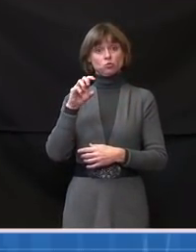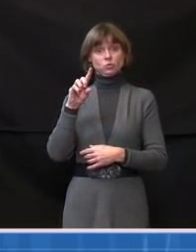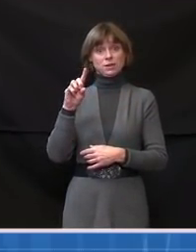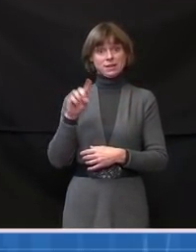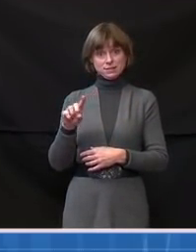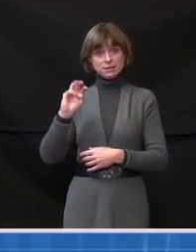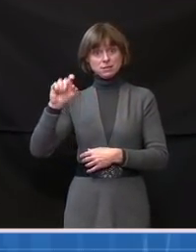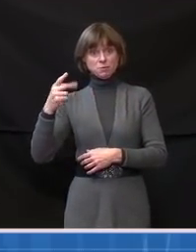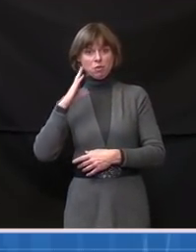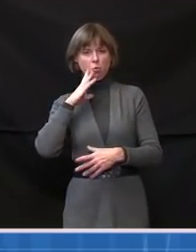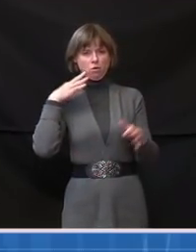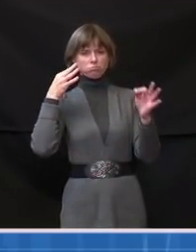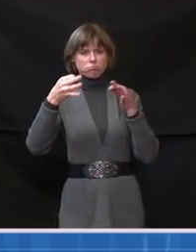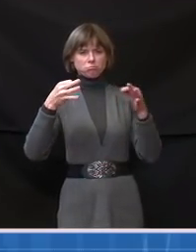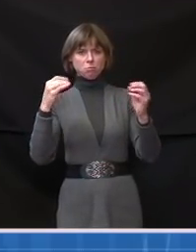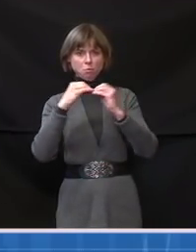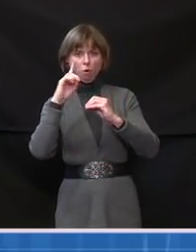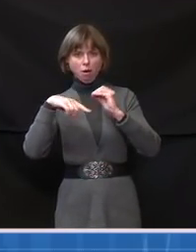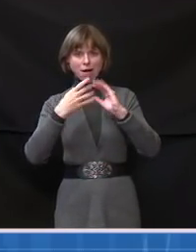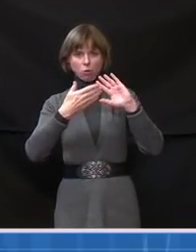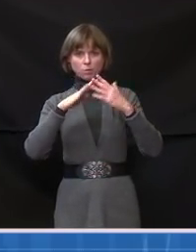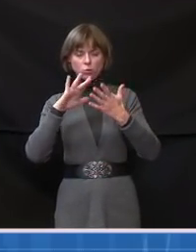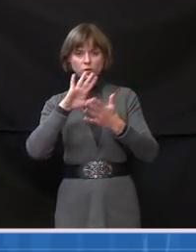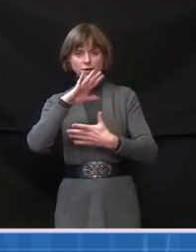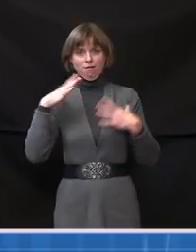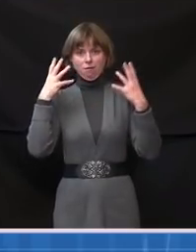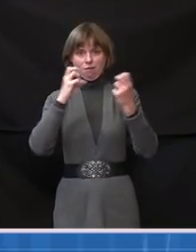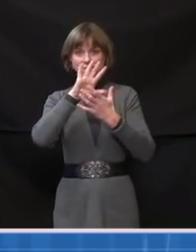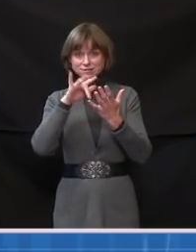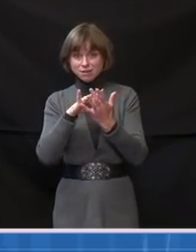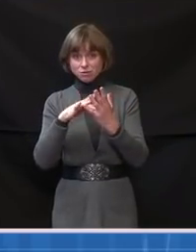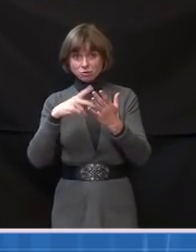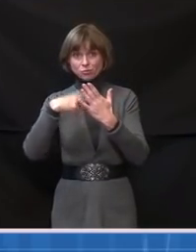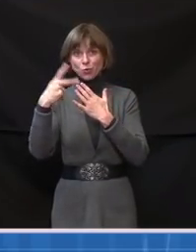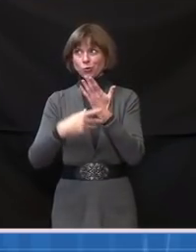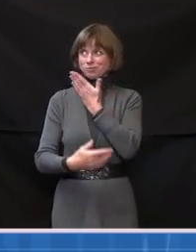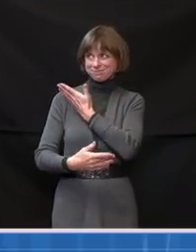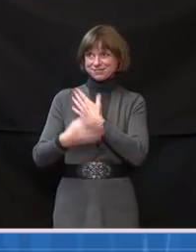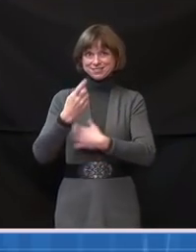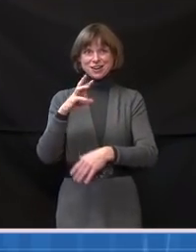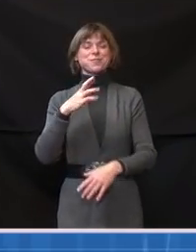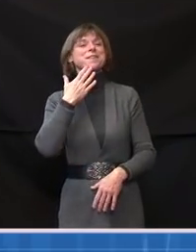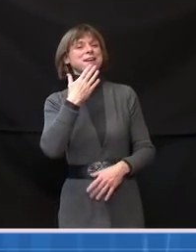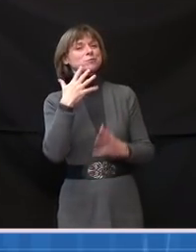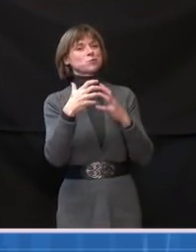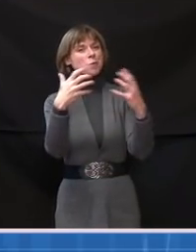on the community health center program. Dr. Nunez-Smith. Dr. Nunez-Smith: Thanks so much, Jeff. You know, as Jeff said,